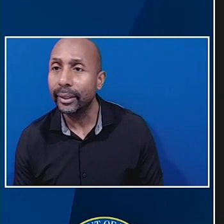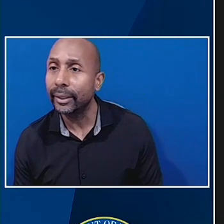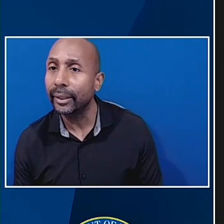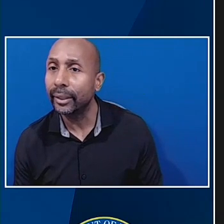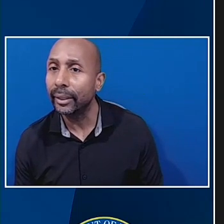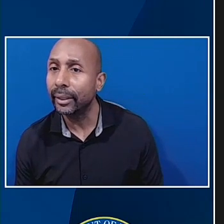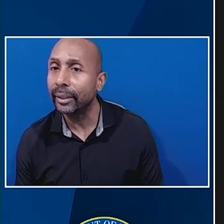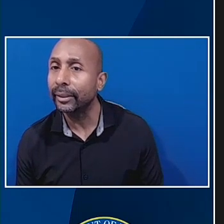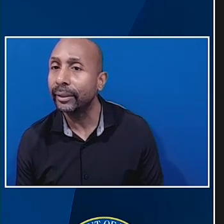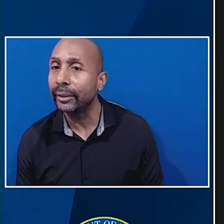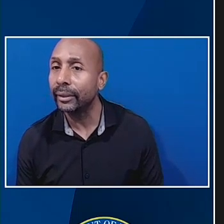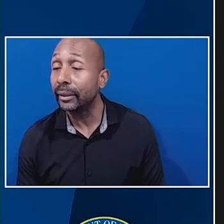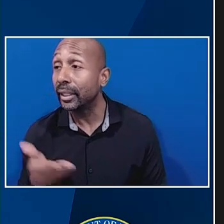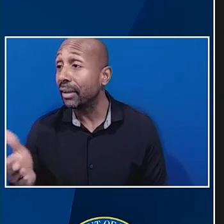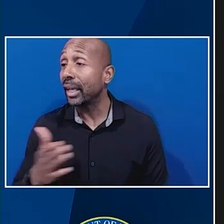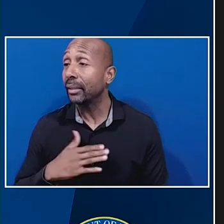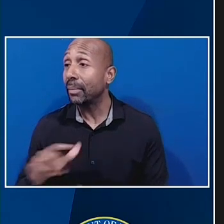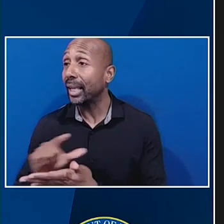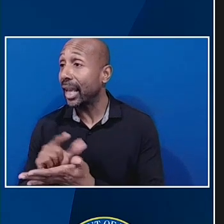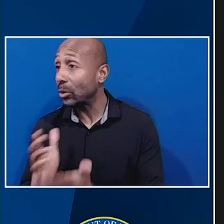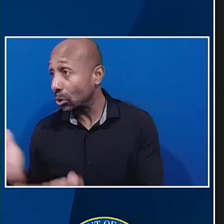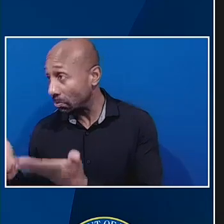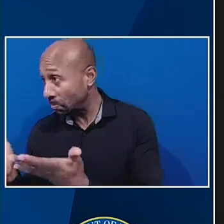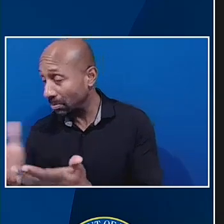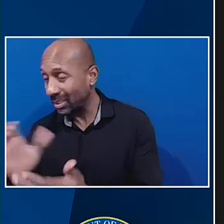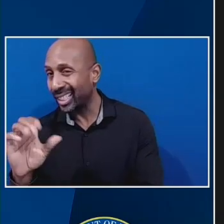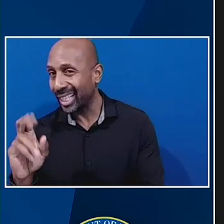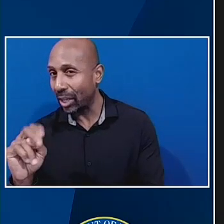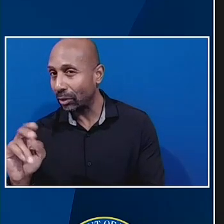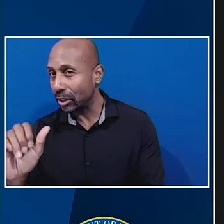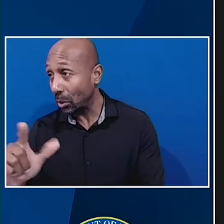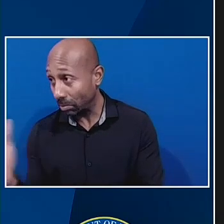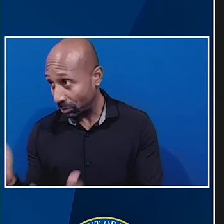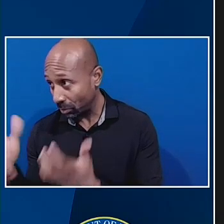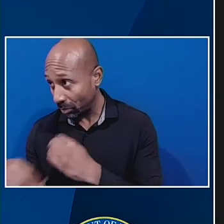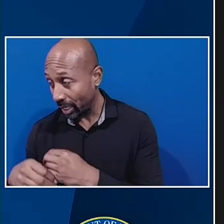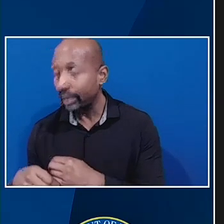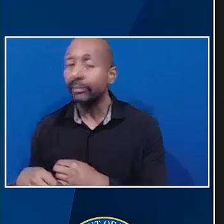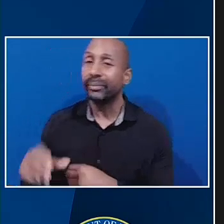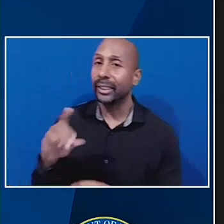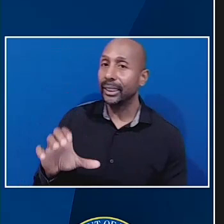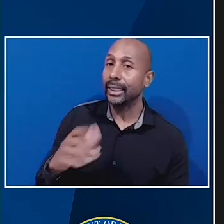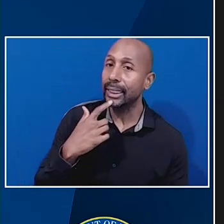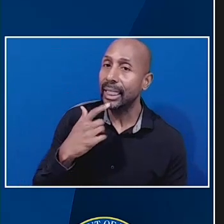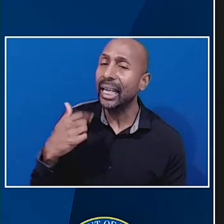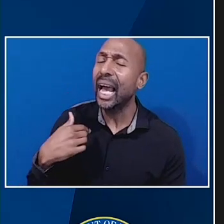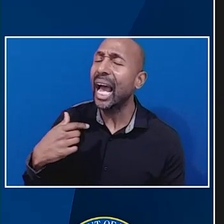anything if she wants to. I would just add that I think the Department would- it would serve the